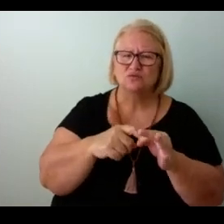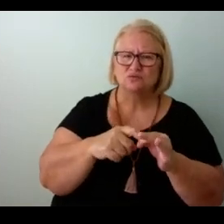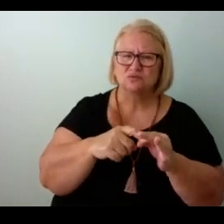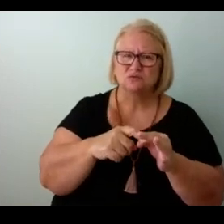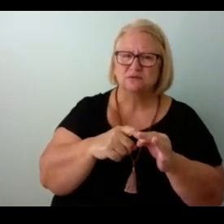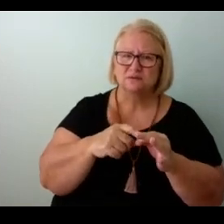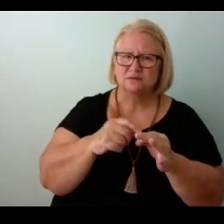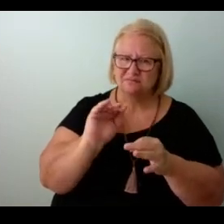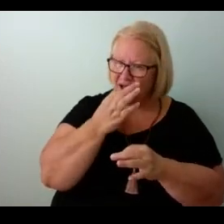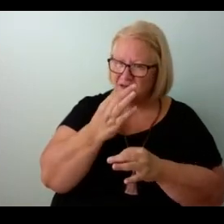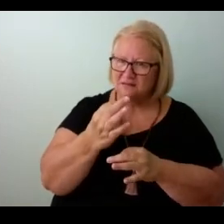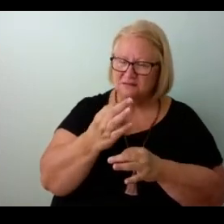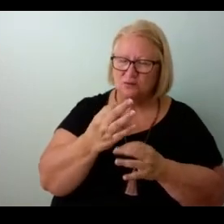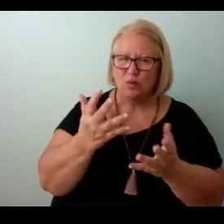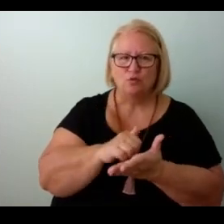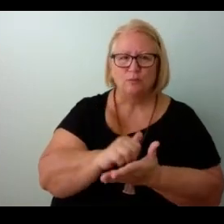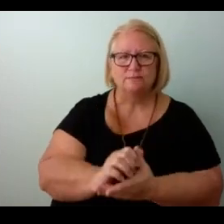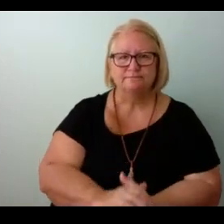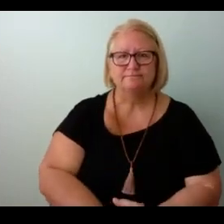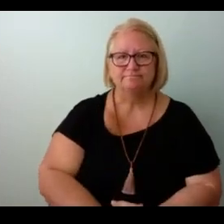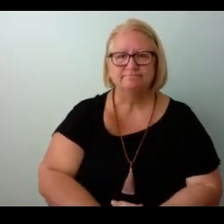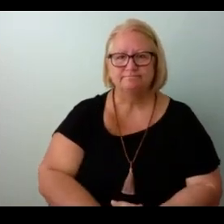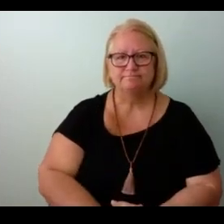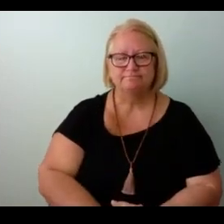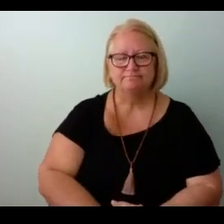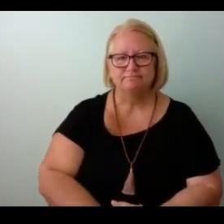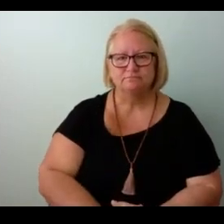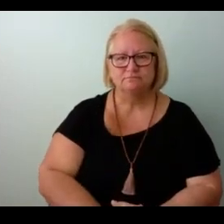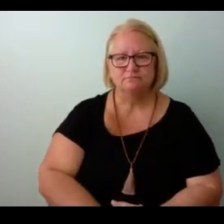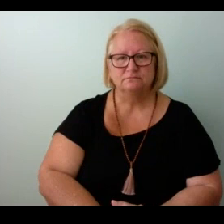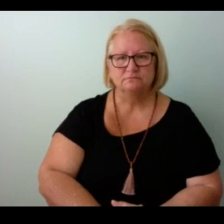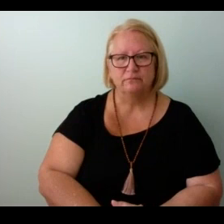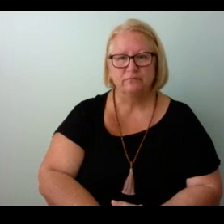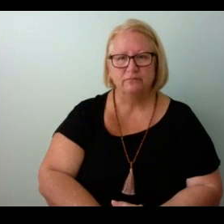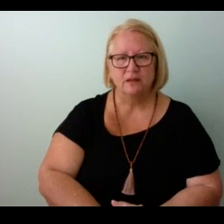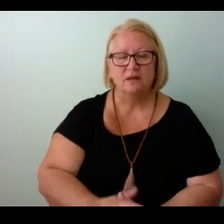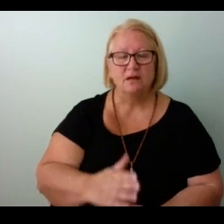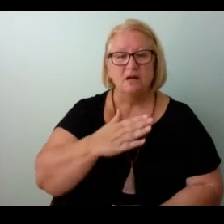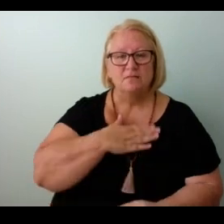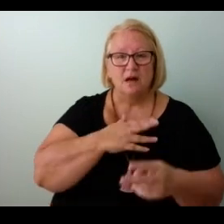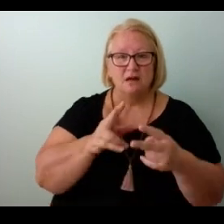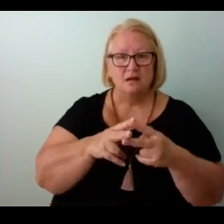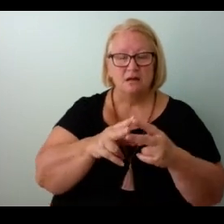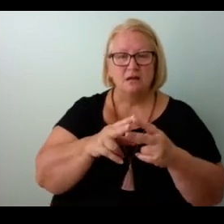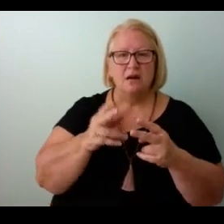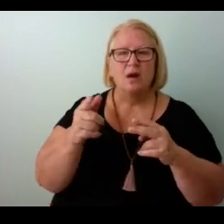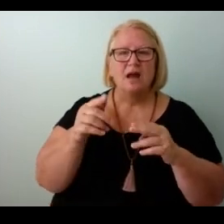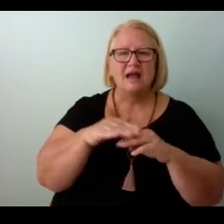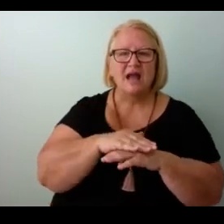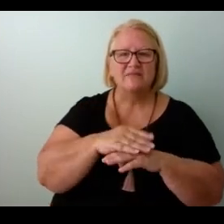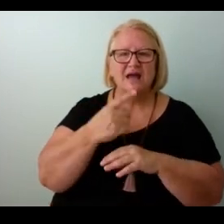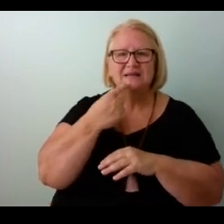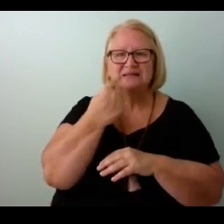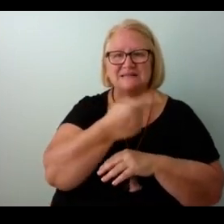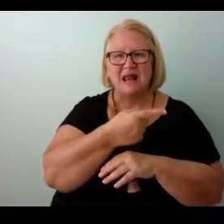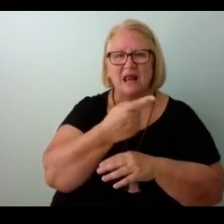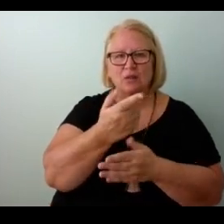I think my two, we covered one of mine earlier around telling your story, making